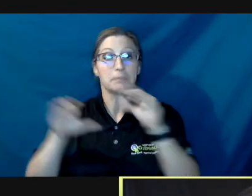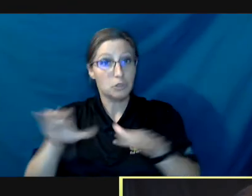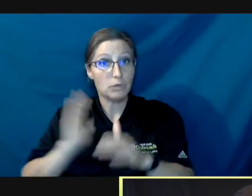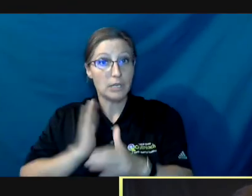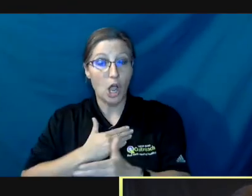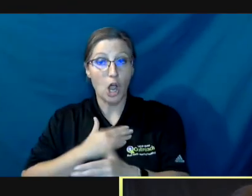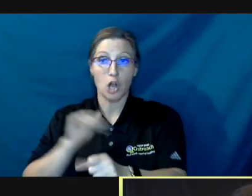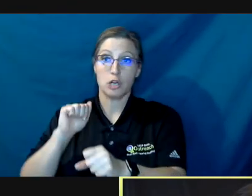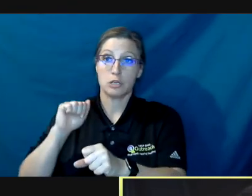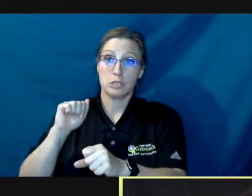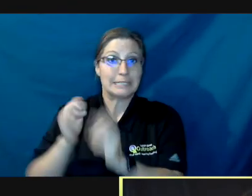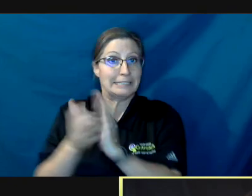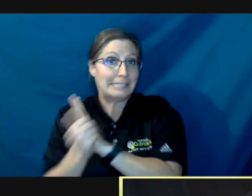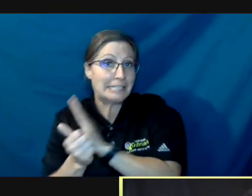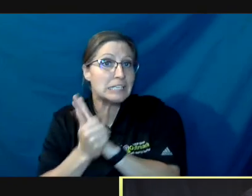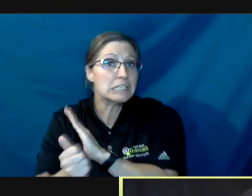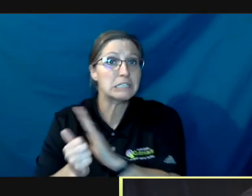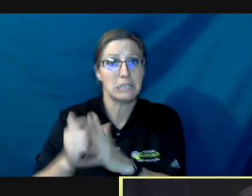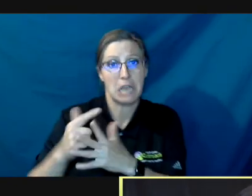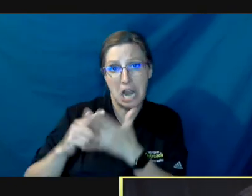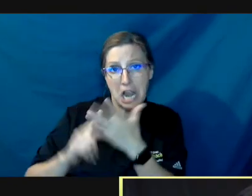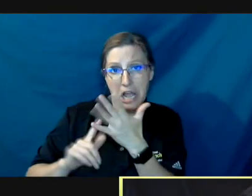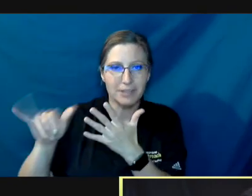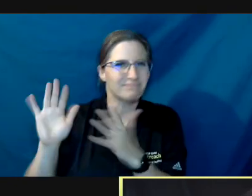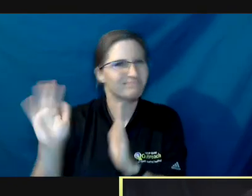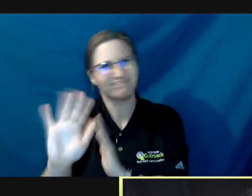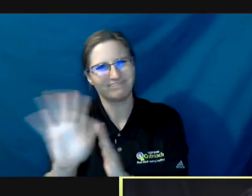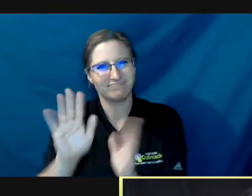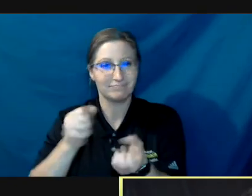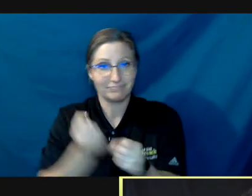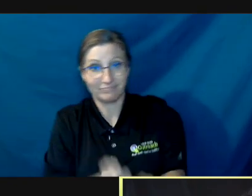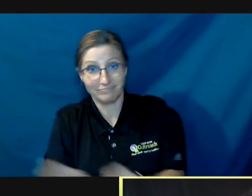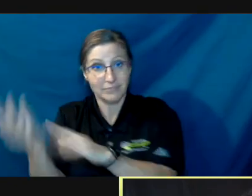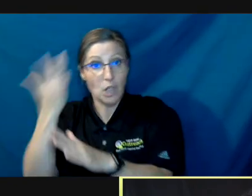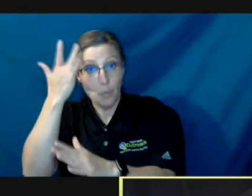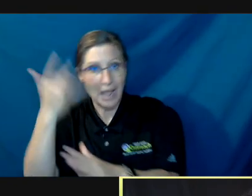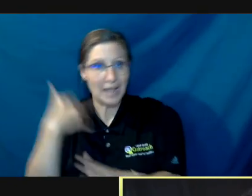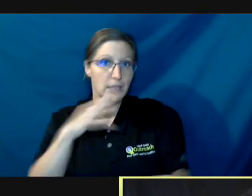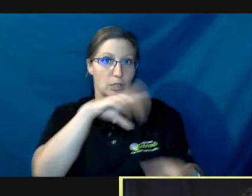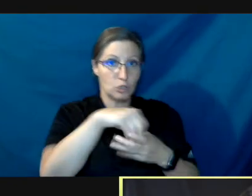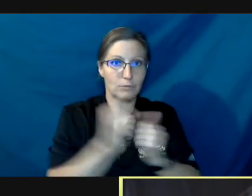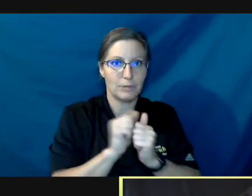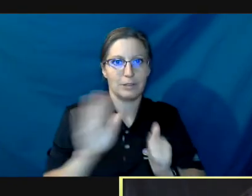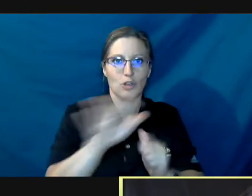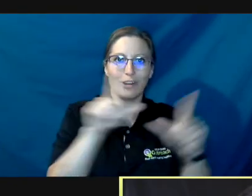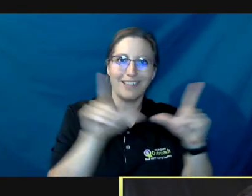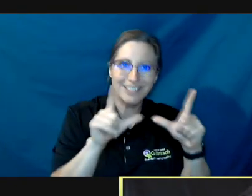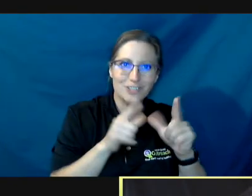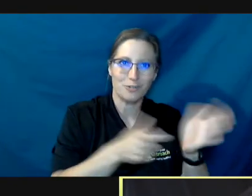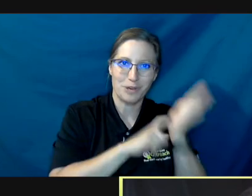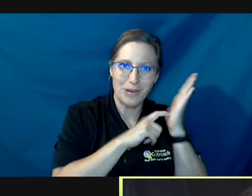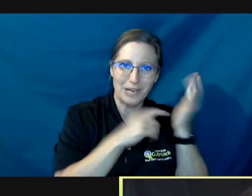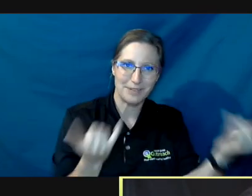performing our duties, our skills, those kind of things. Those are all included in our licensure requirements.